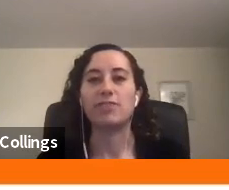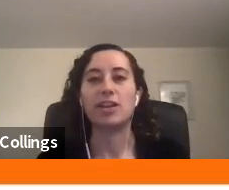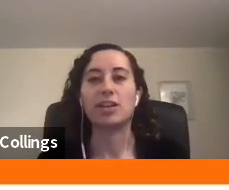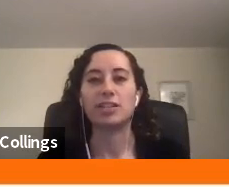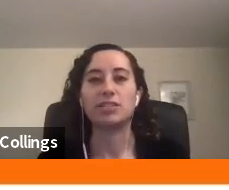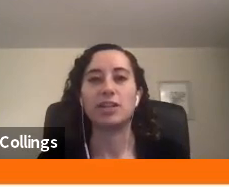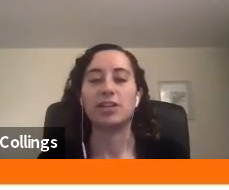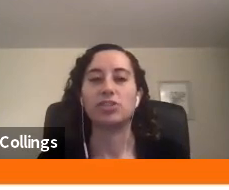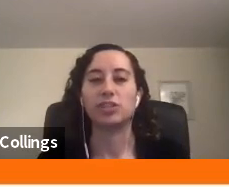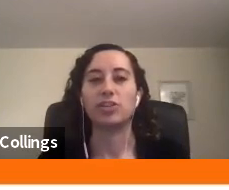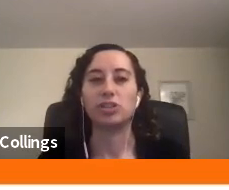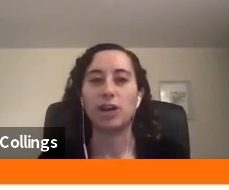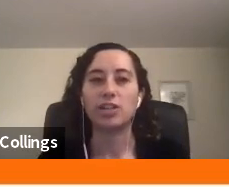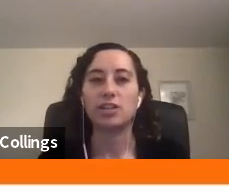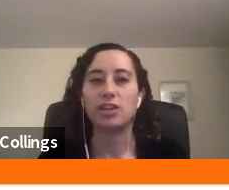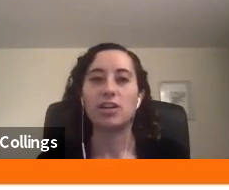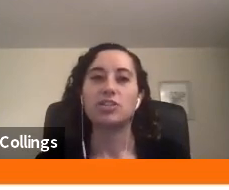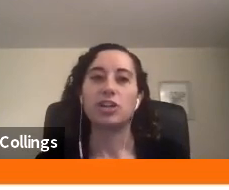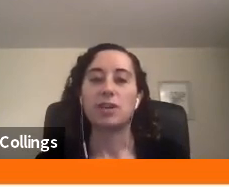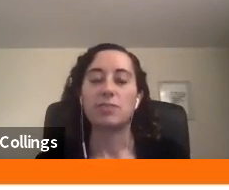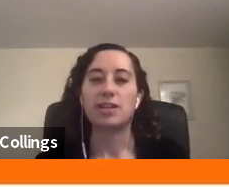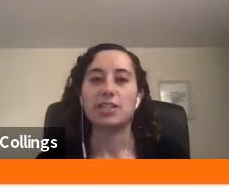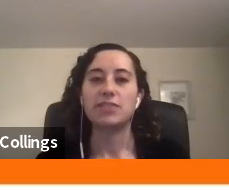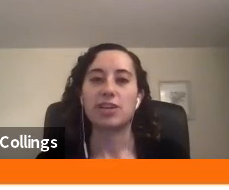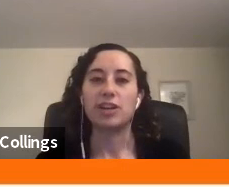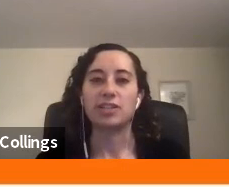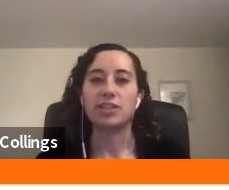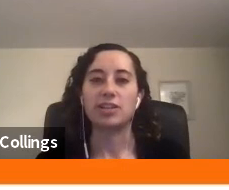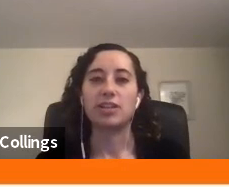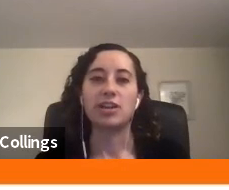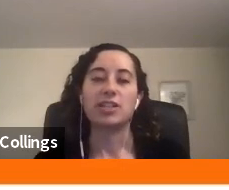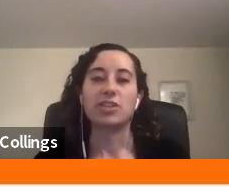Next slide. So this is one more personal story. It's a little bit shorter.